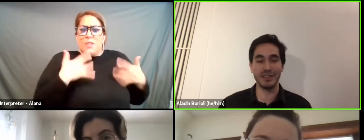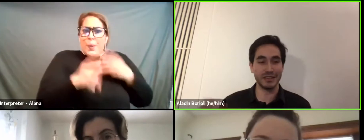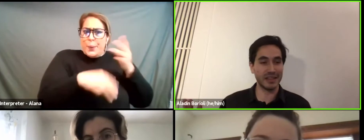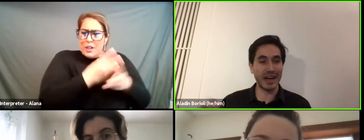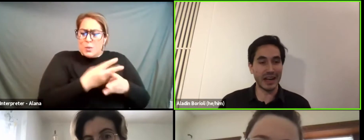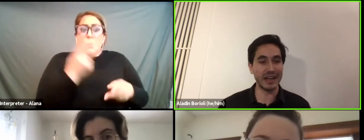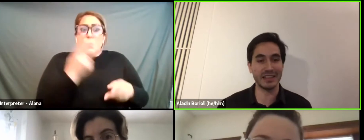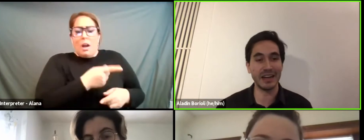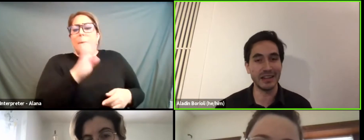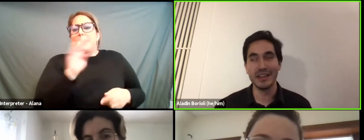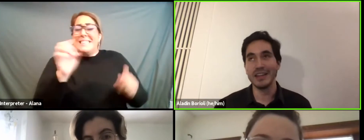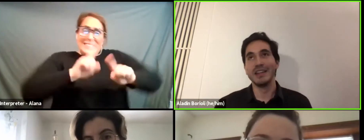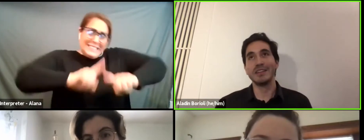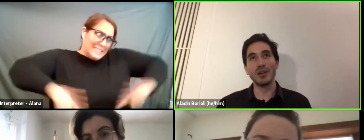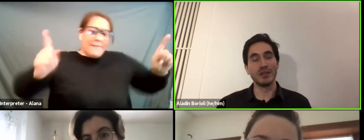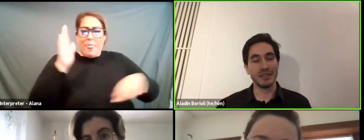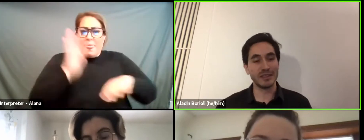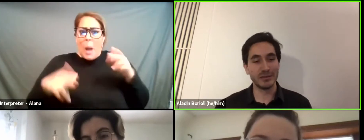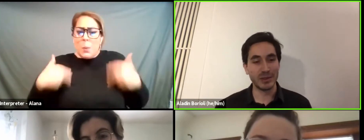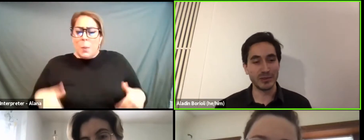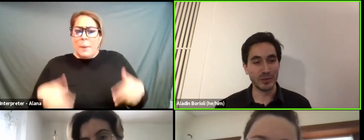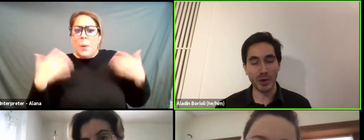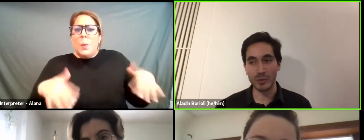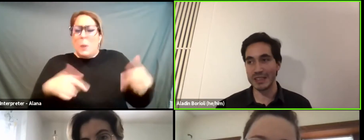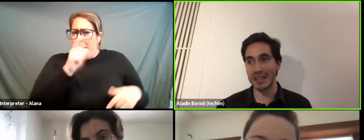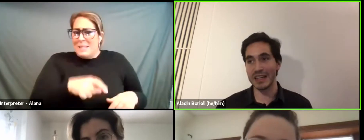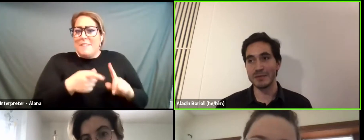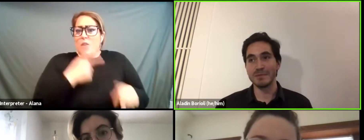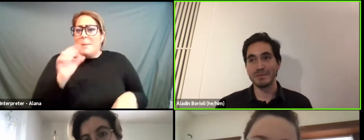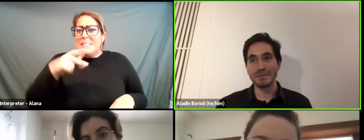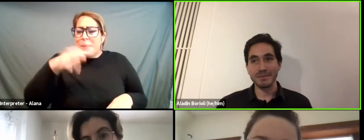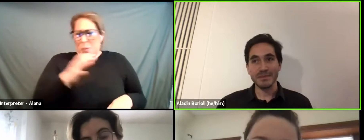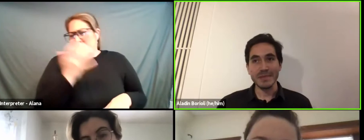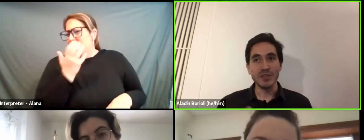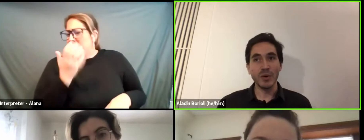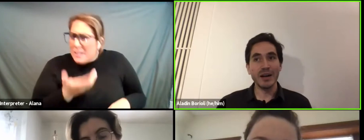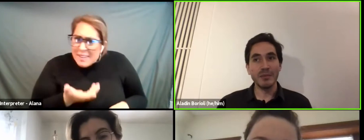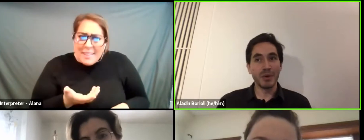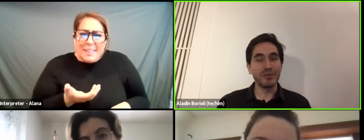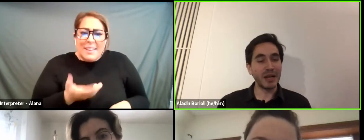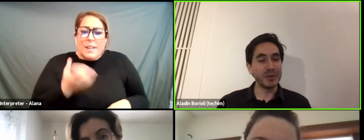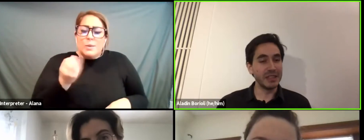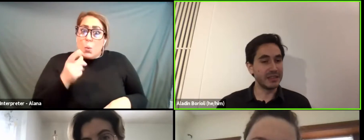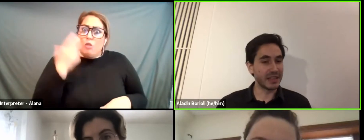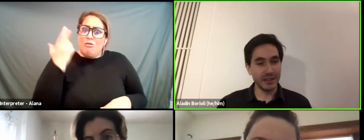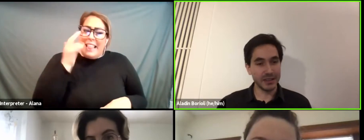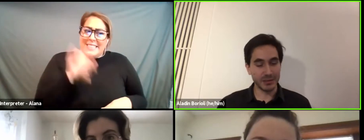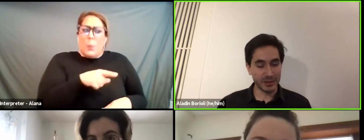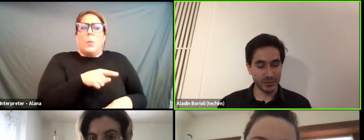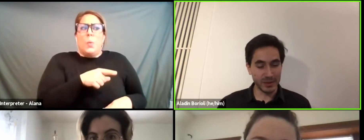fields as Aza told us in his beautiful poems. But for that we need this technology because we are